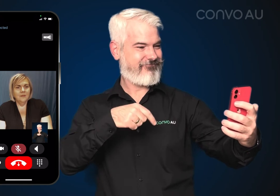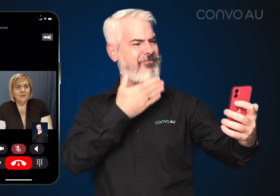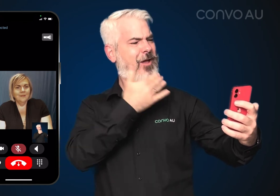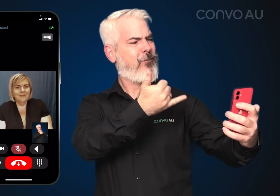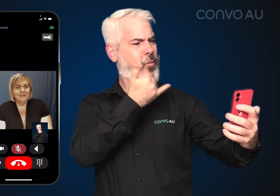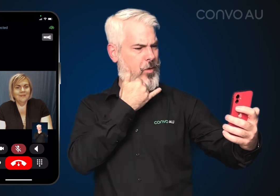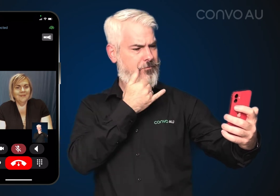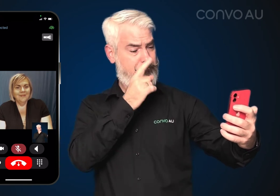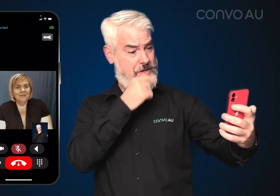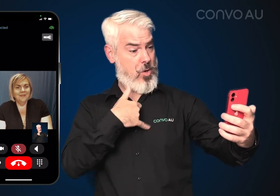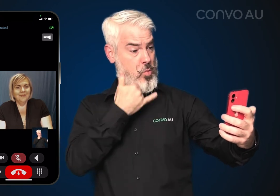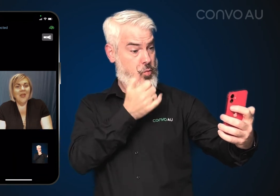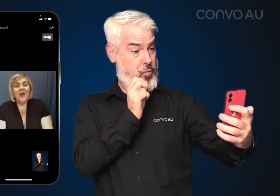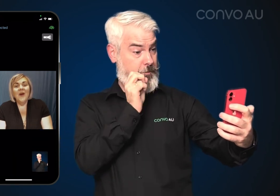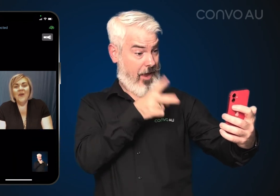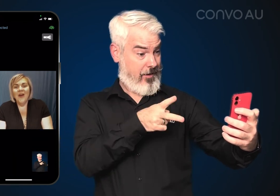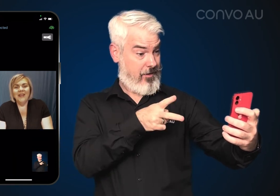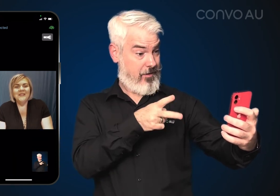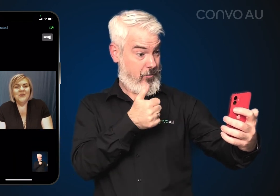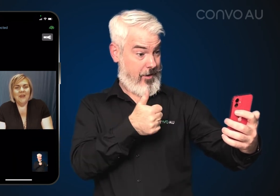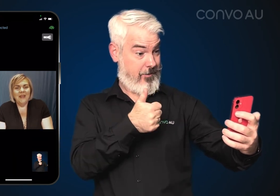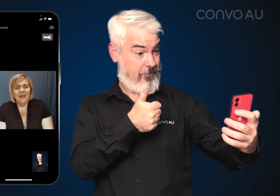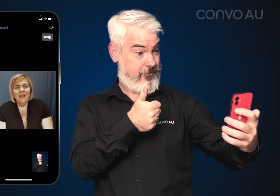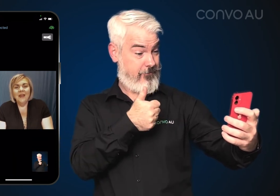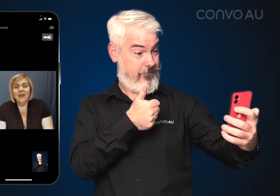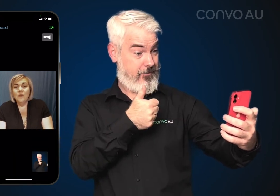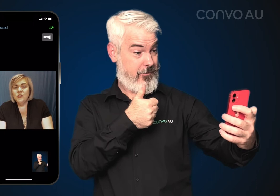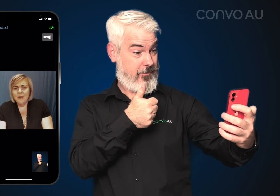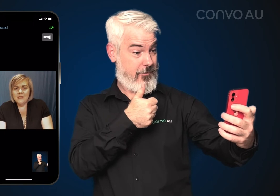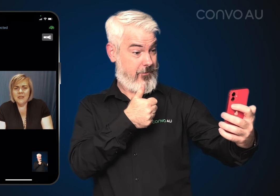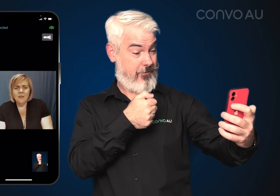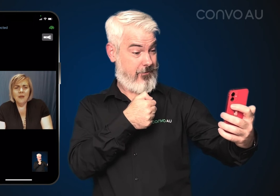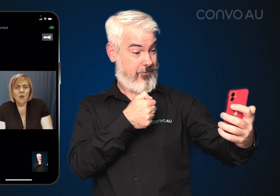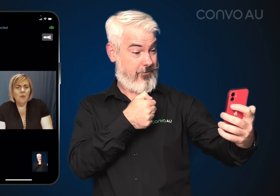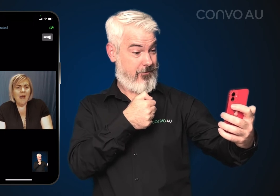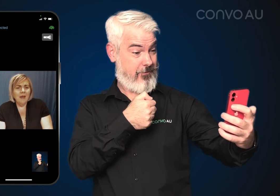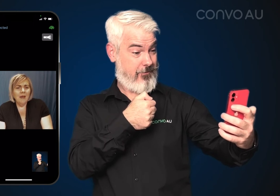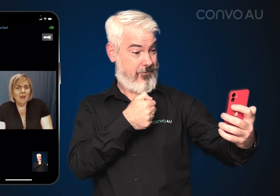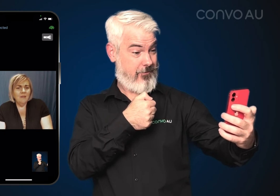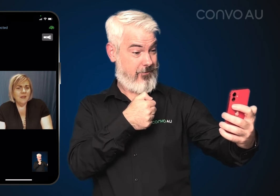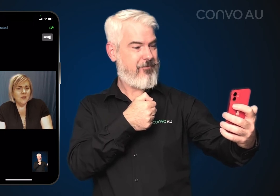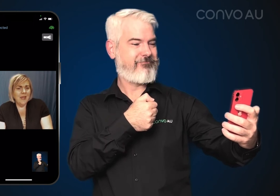thanks for calling, can I call you back?